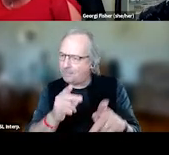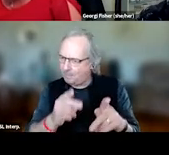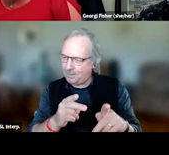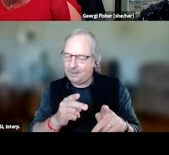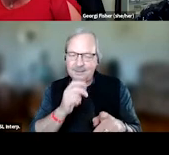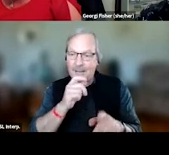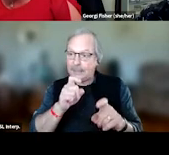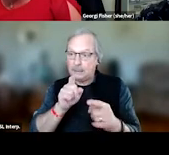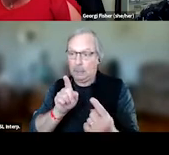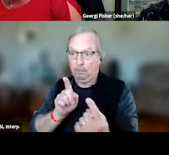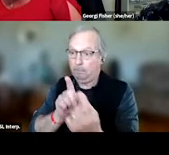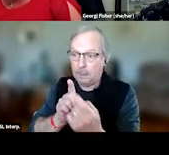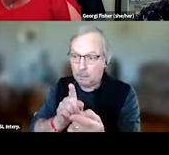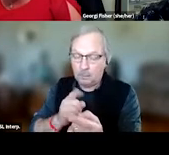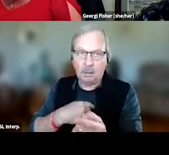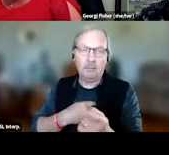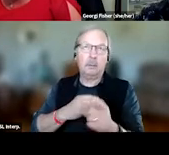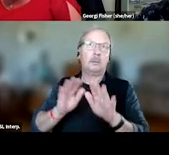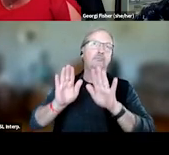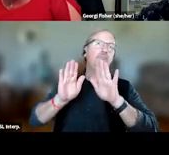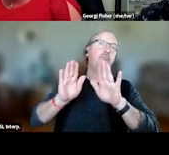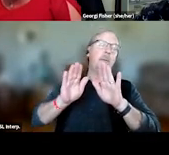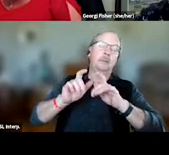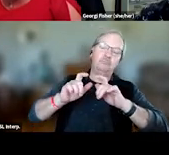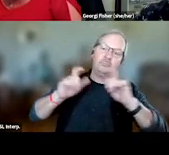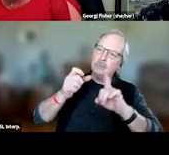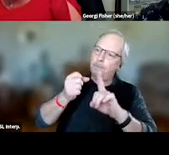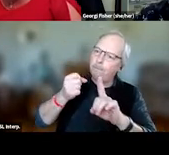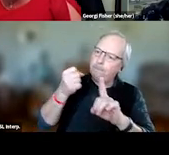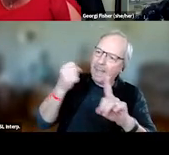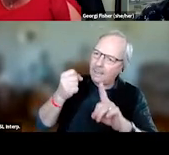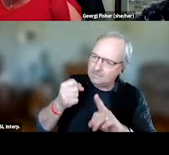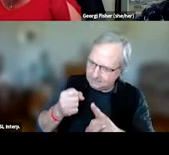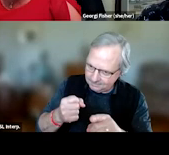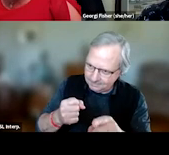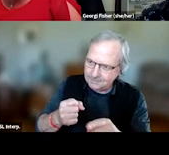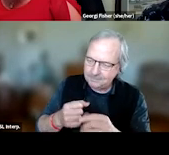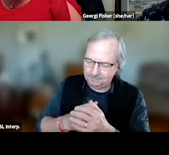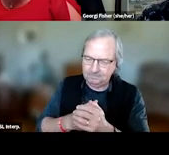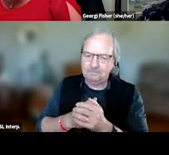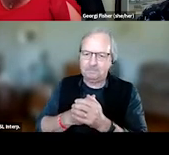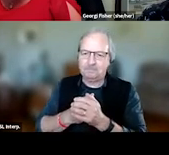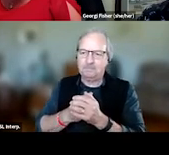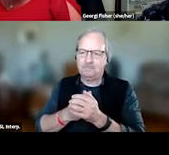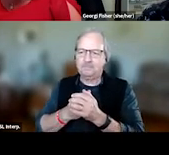but they're having an incredibly huge impact on. And so I think we're butting up against time